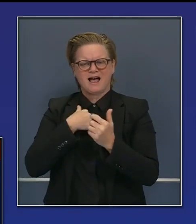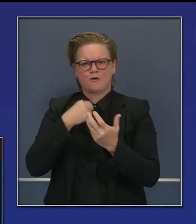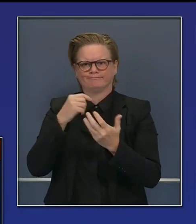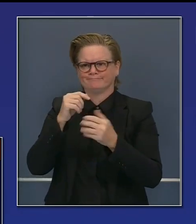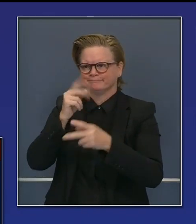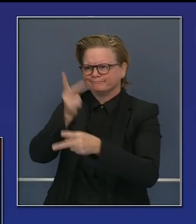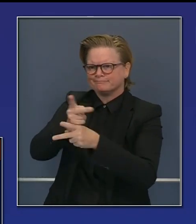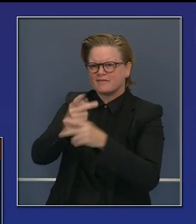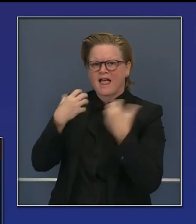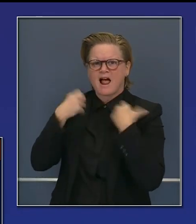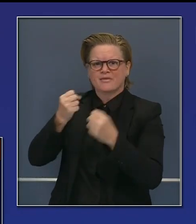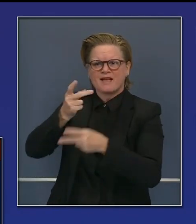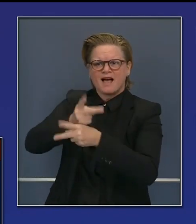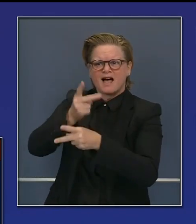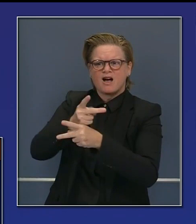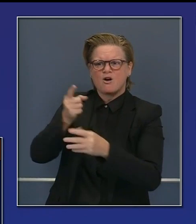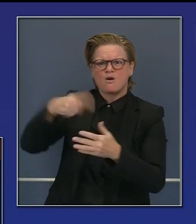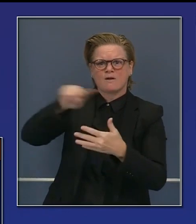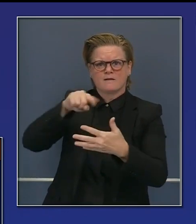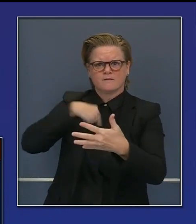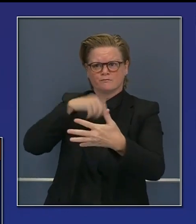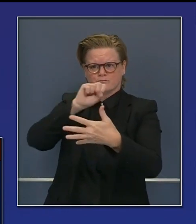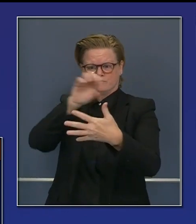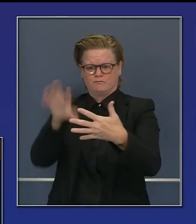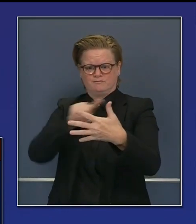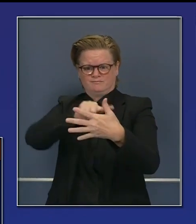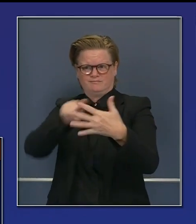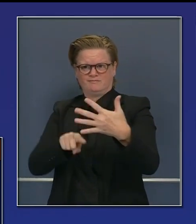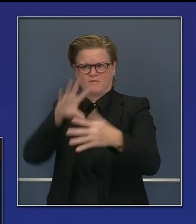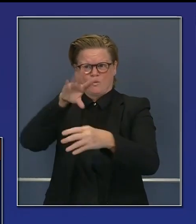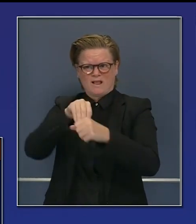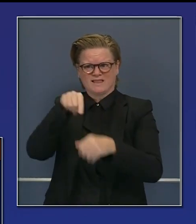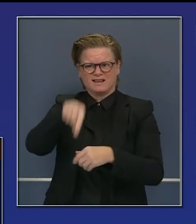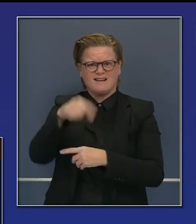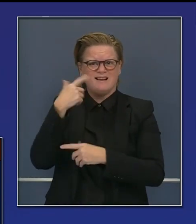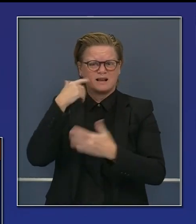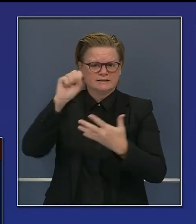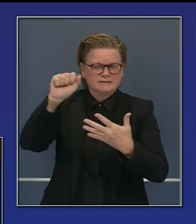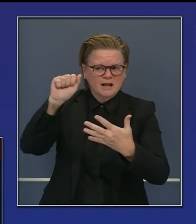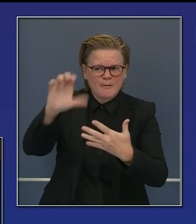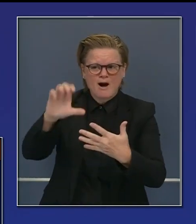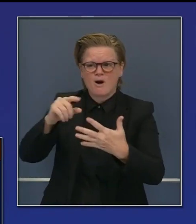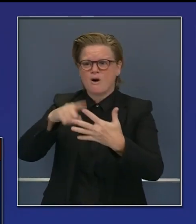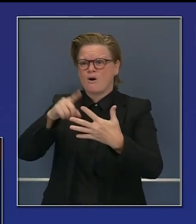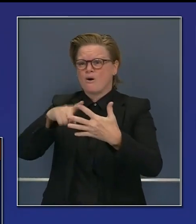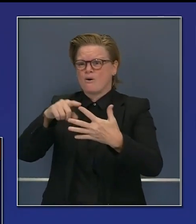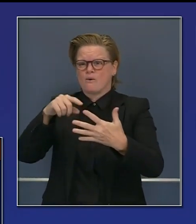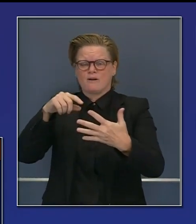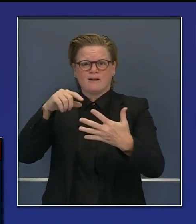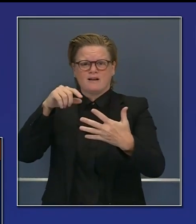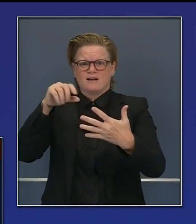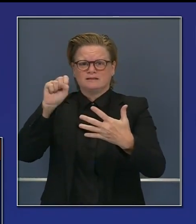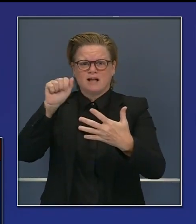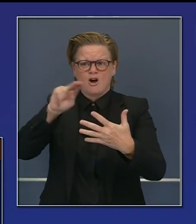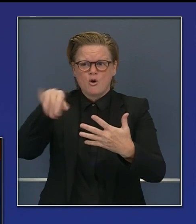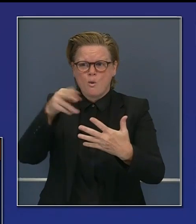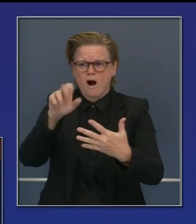IT IS ALL PART OF A REGIONAL STRATEGY WELL-DEFINED WITHIN THE HOSPITAL AND HEALTHCARE DELIVERY SYSTEM. WE HAVE DEFINED THESE FIVE REGIONS, NORTHERN CALIFORNIA,